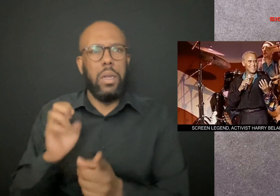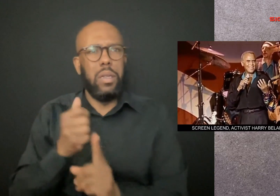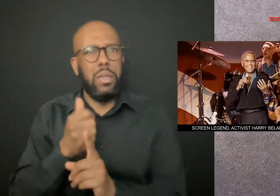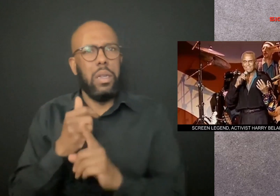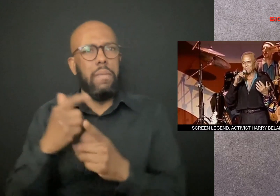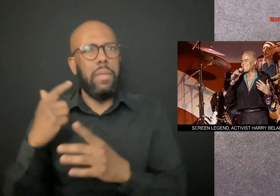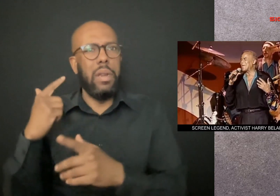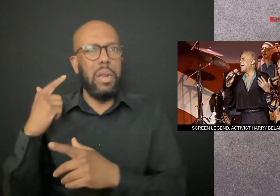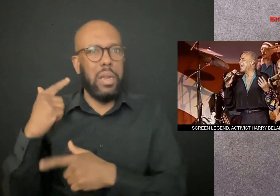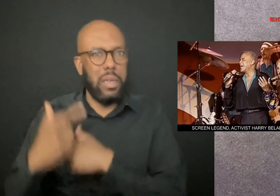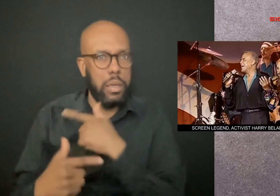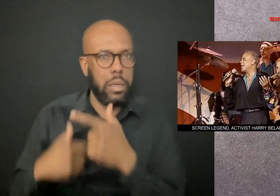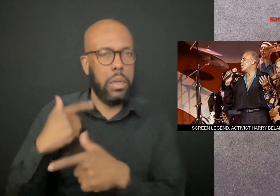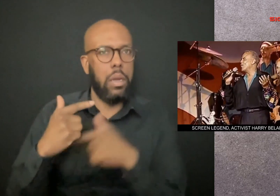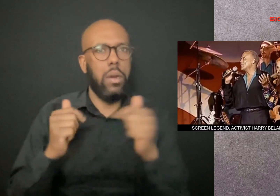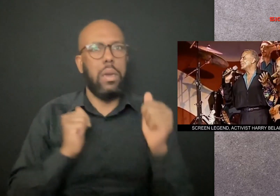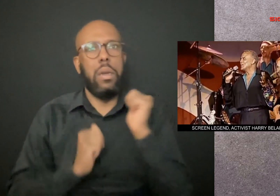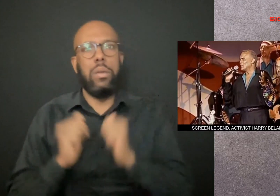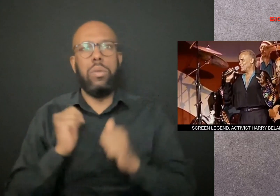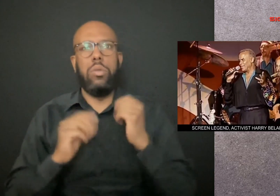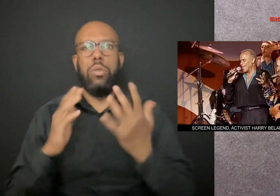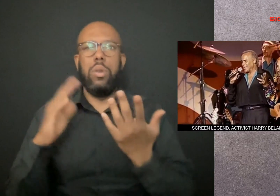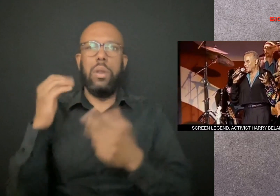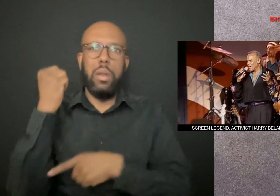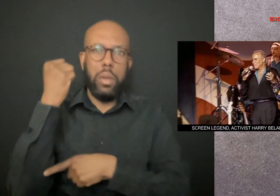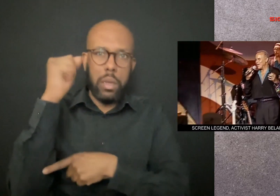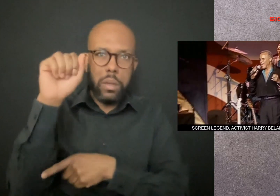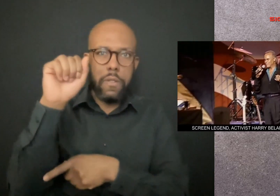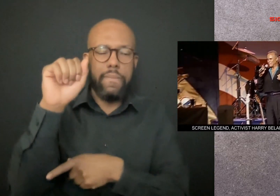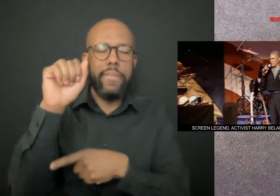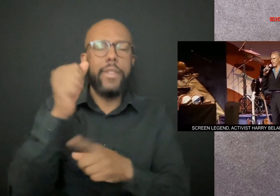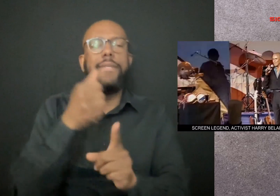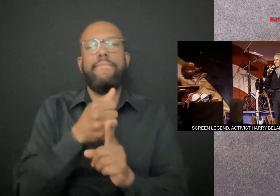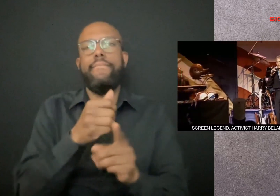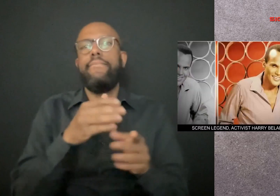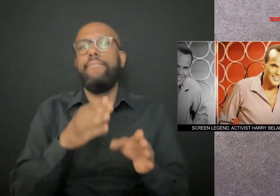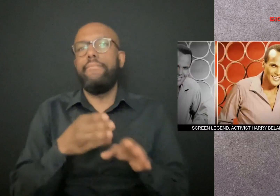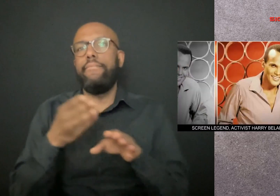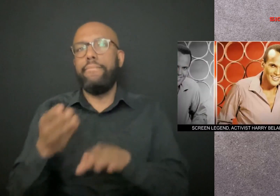legendary actor and activist Harry Belafonte has died